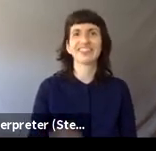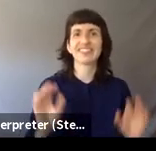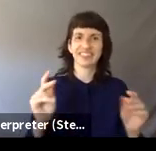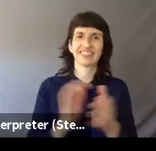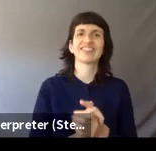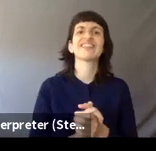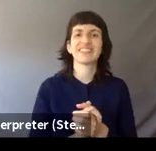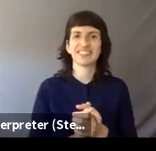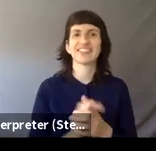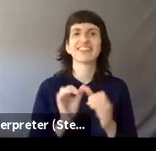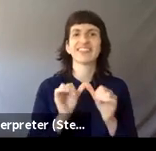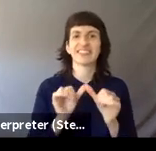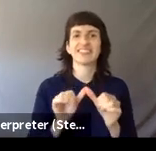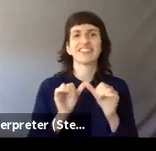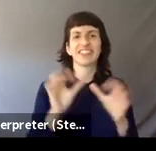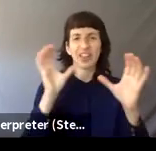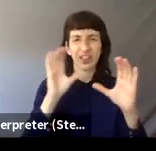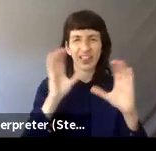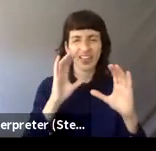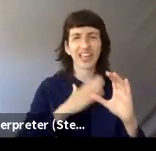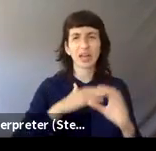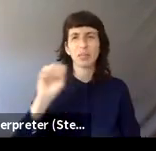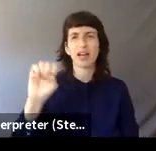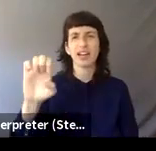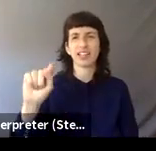Continue. Kristina: I'm going to switch the interpreters. Amy: Okay, thank you.